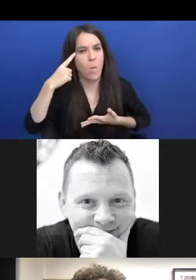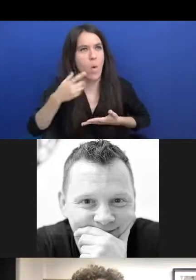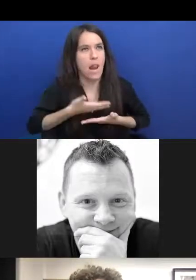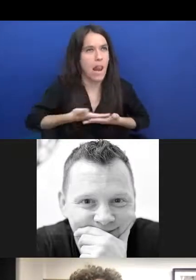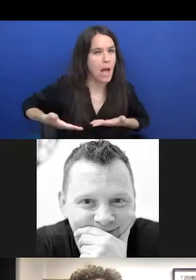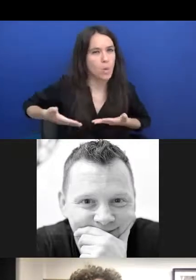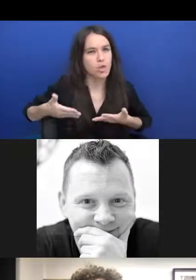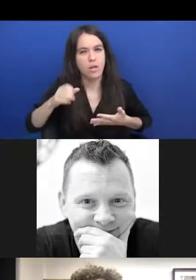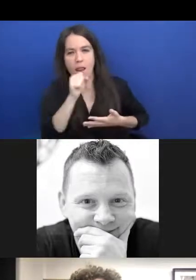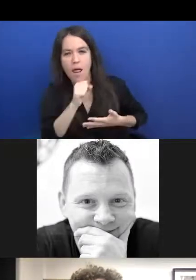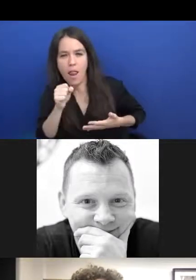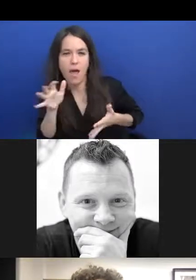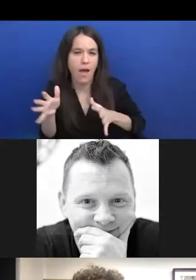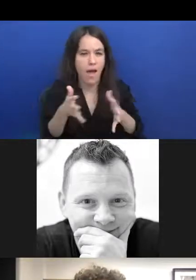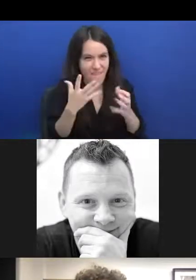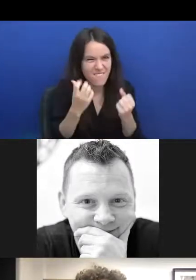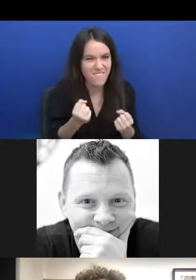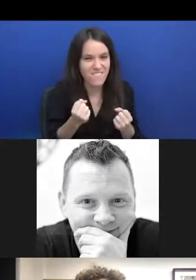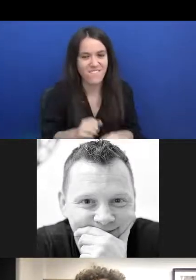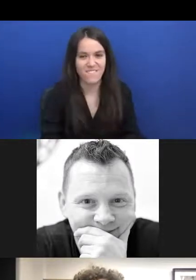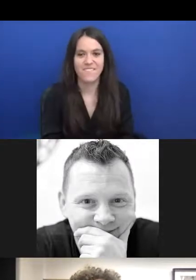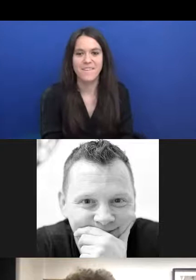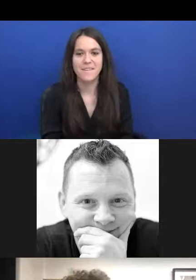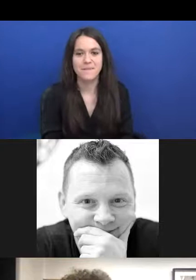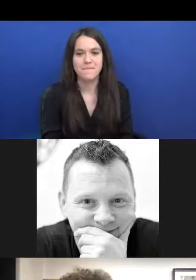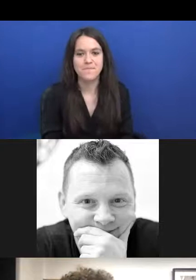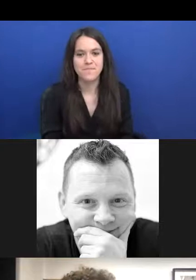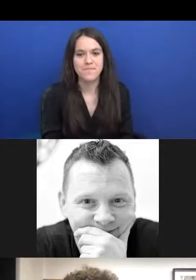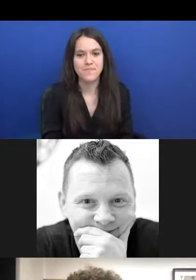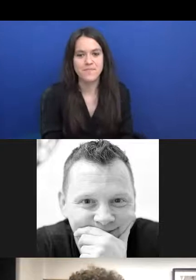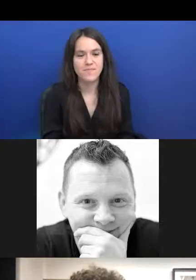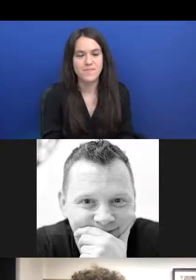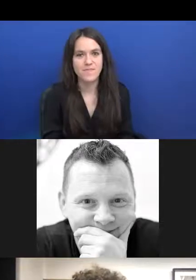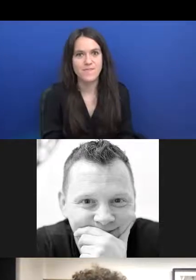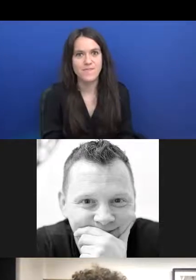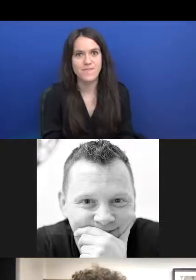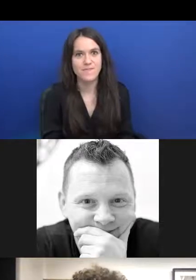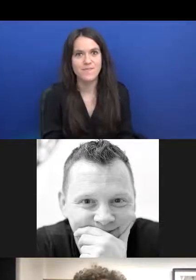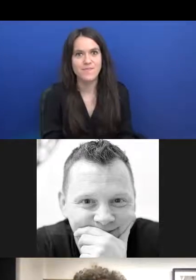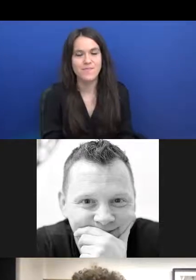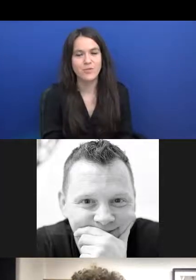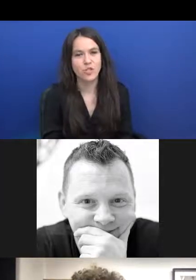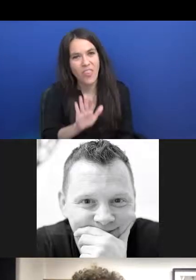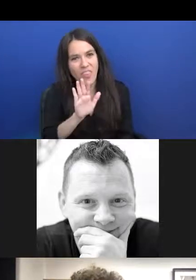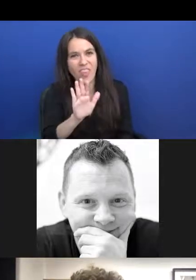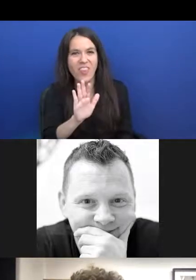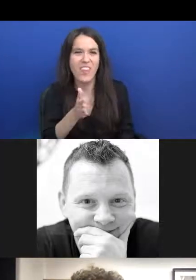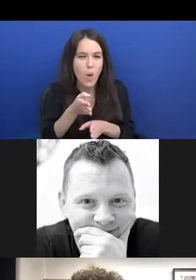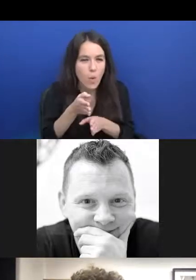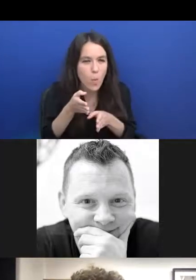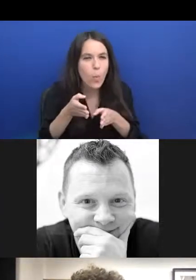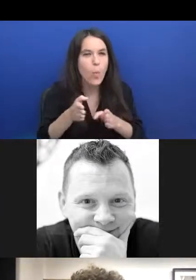and also with their ways of working which in many ways are a bit more decolonial decolonizing than